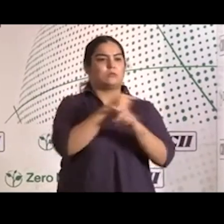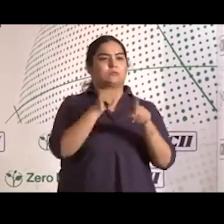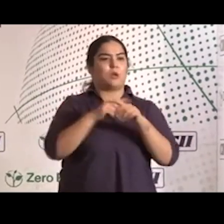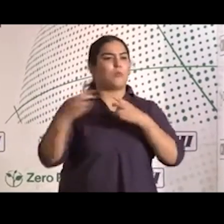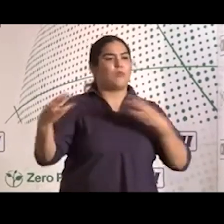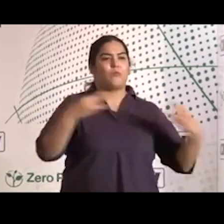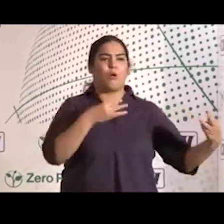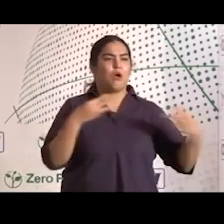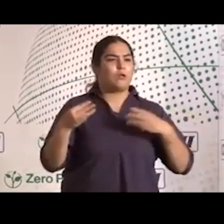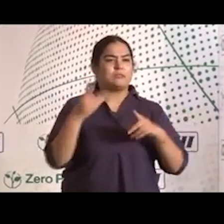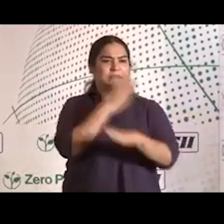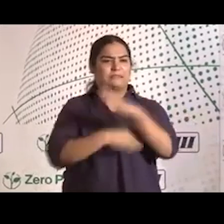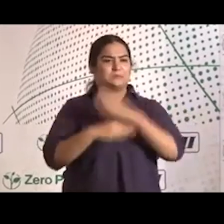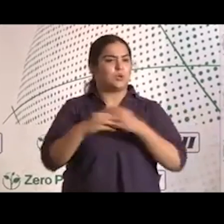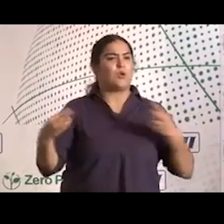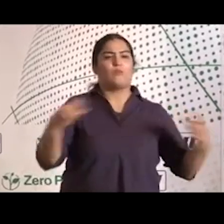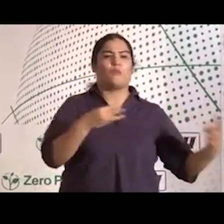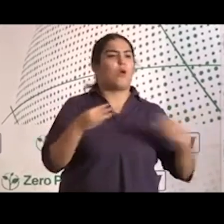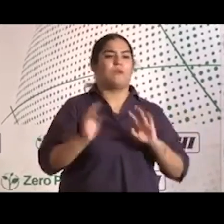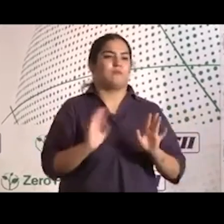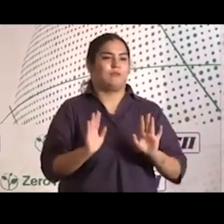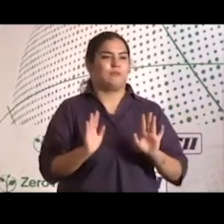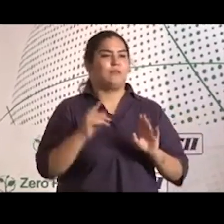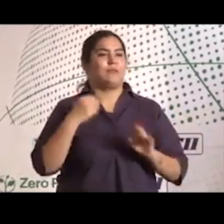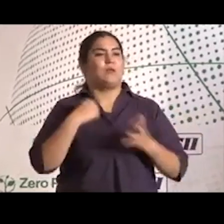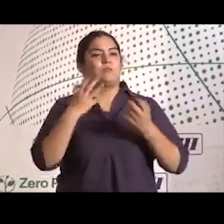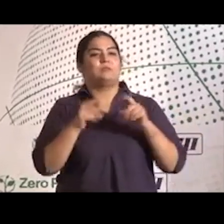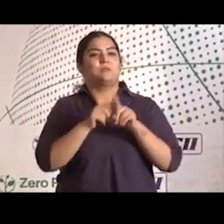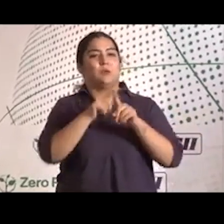different disabilities because they not focused on this forum,